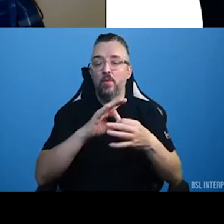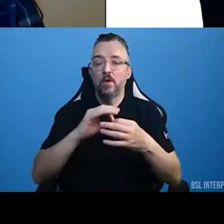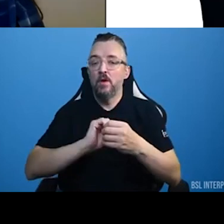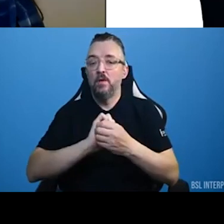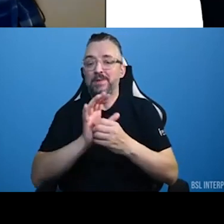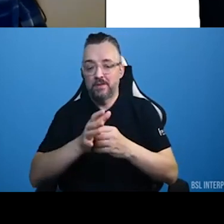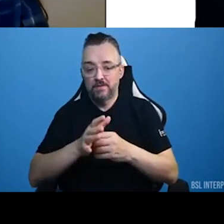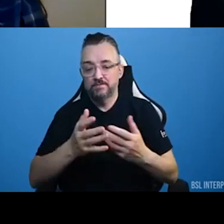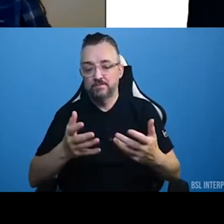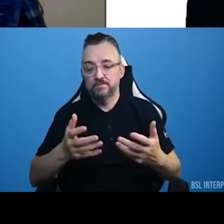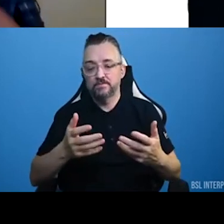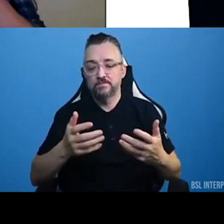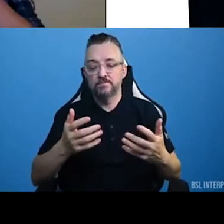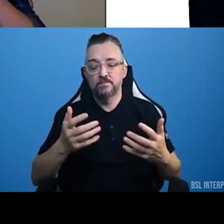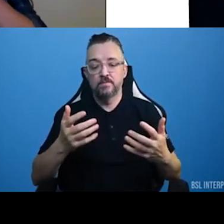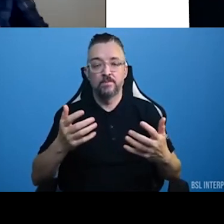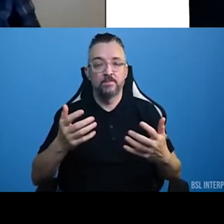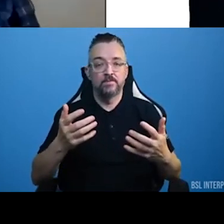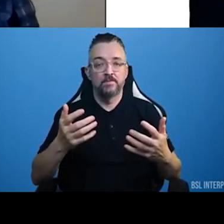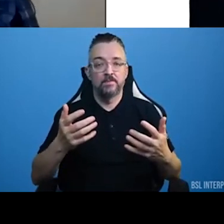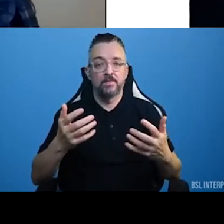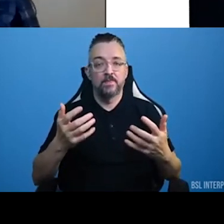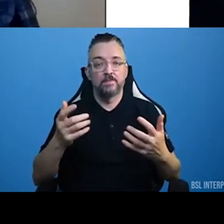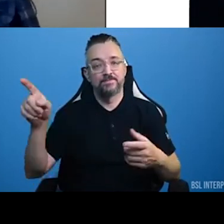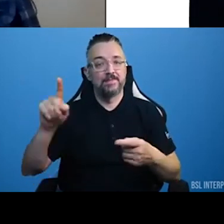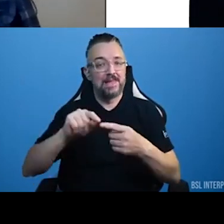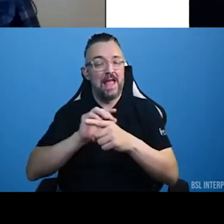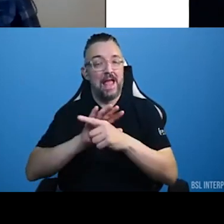the way that say in Edinburgh, where I am right now,